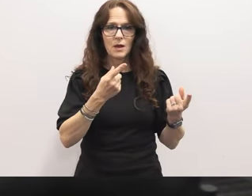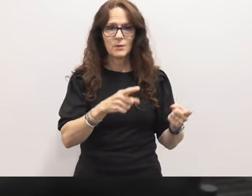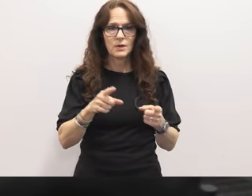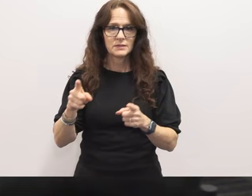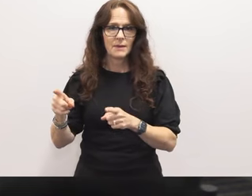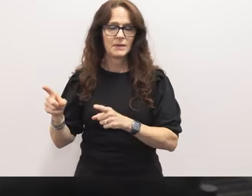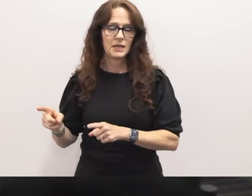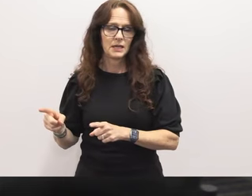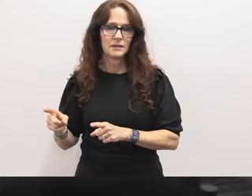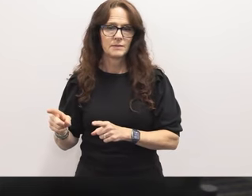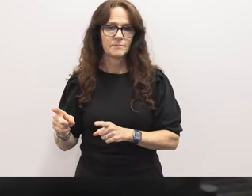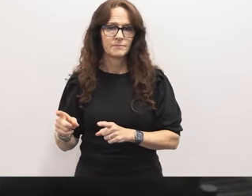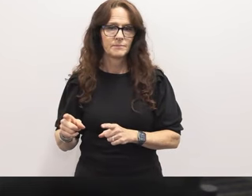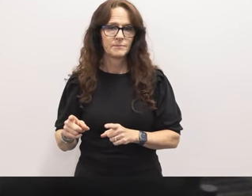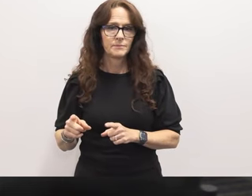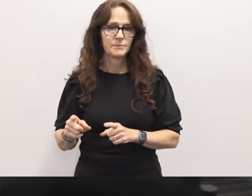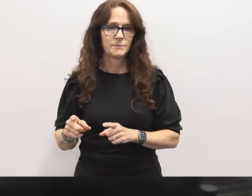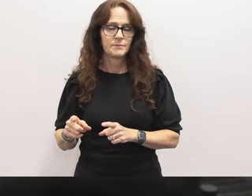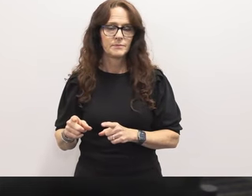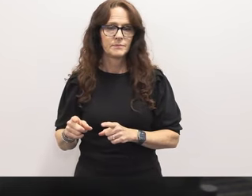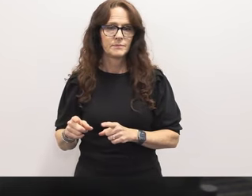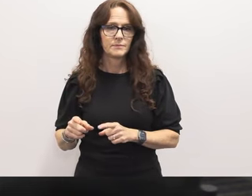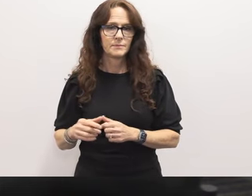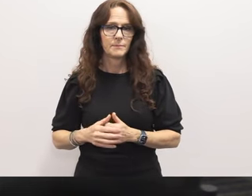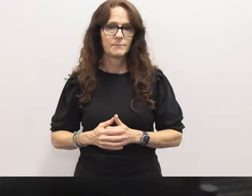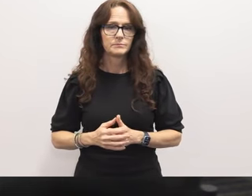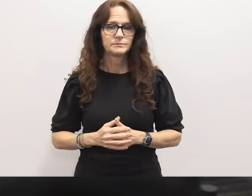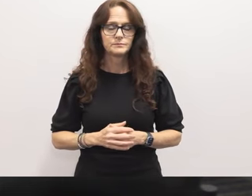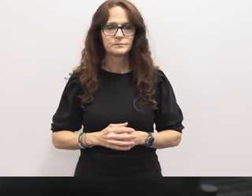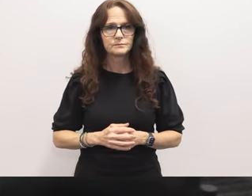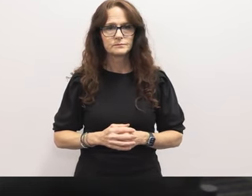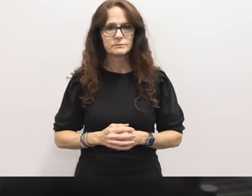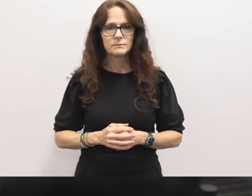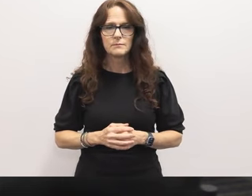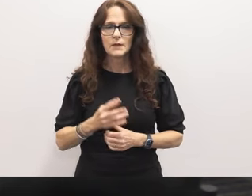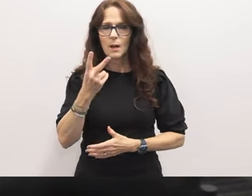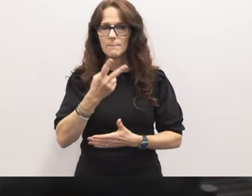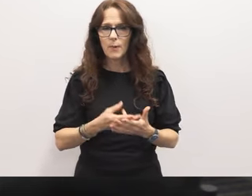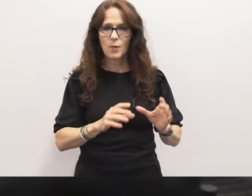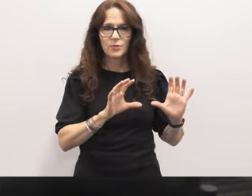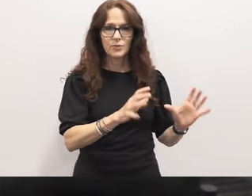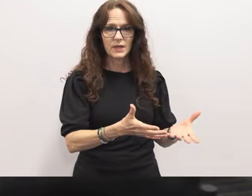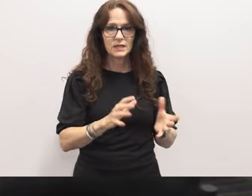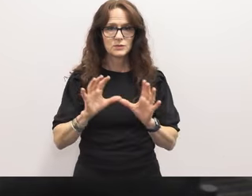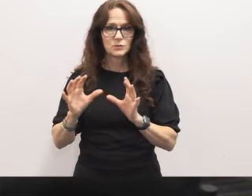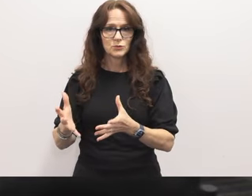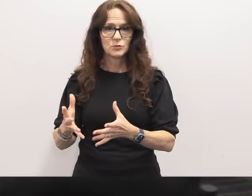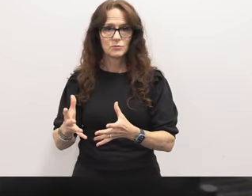And again, by, you know, both of these groups, as you can imagine, there's a strong overlap